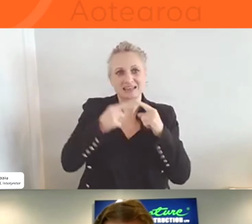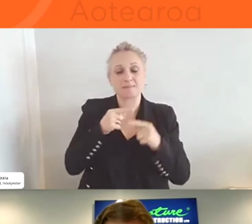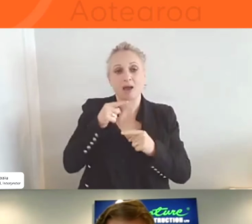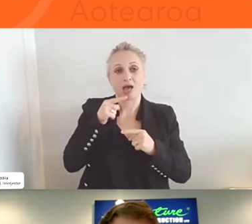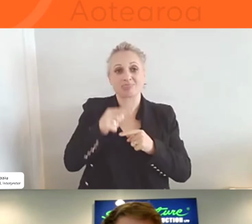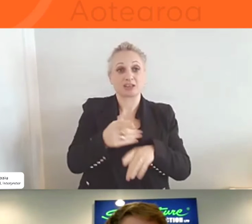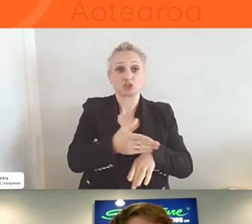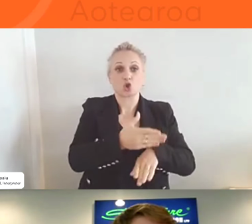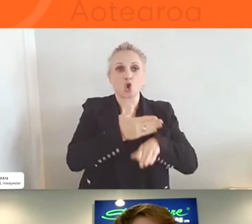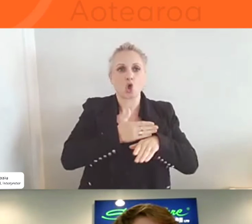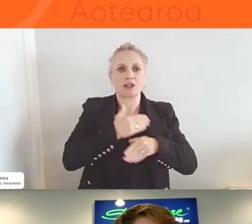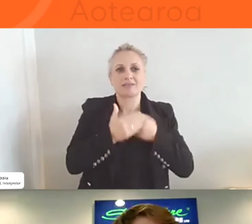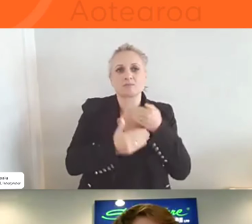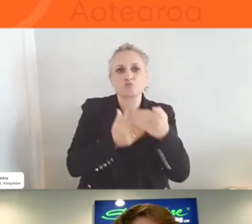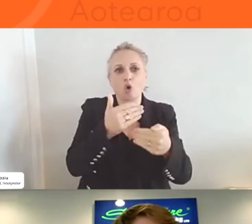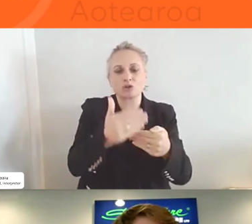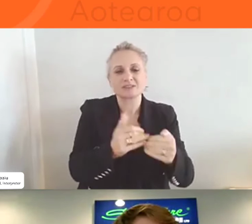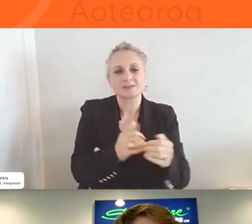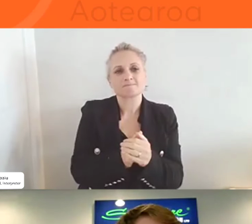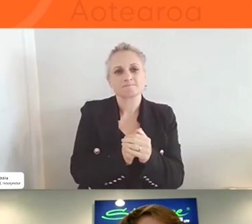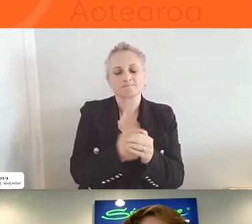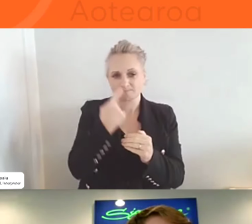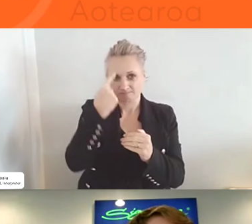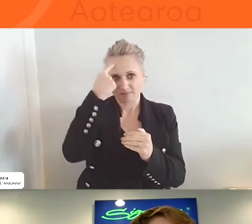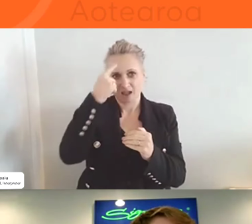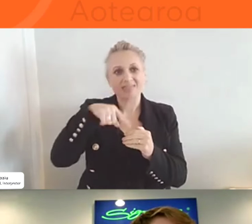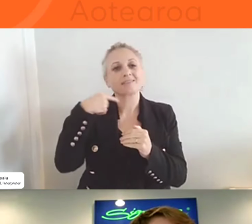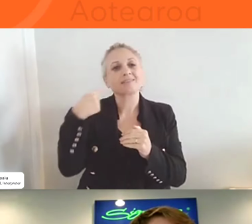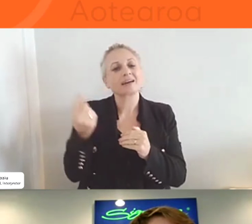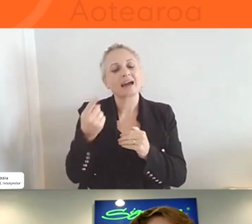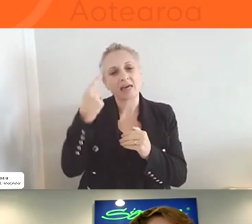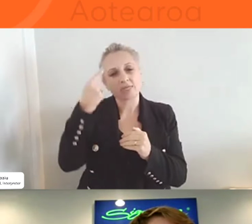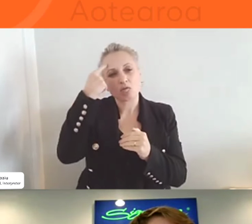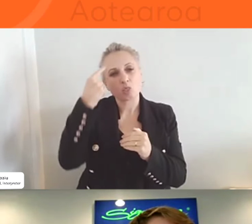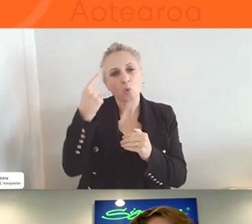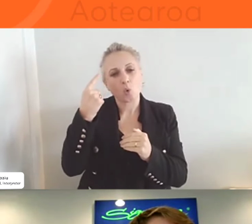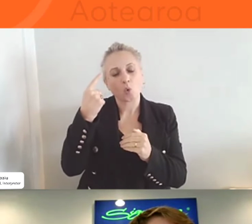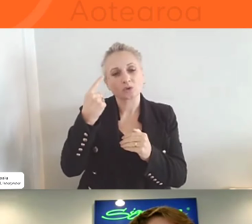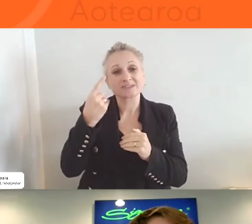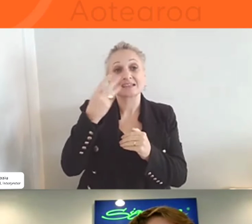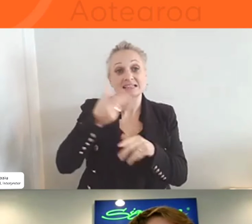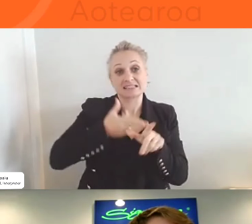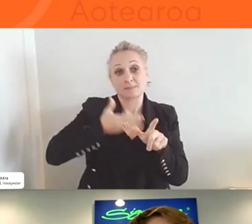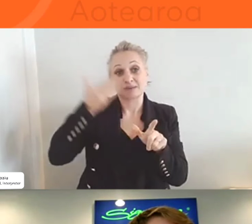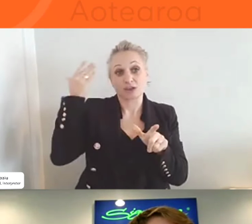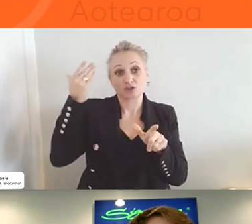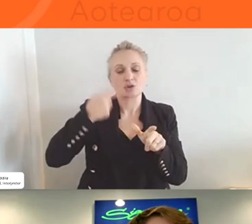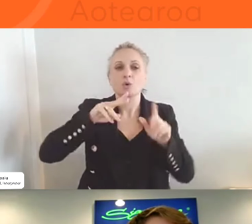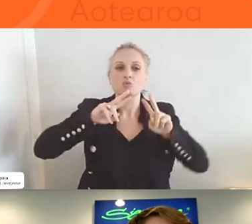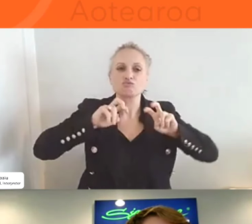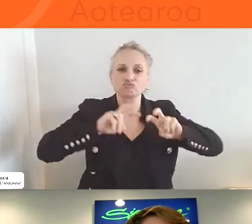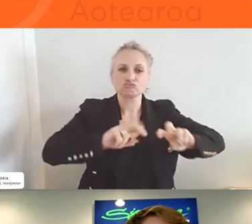there's a bunch of other considerations as well, with the research we did some years ago, there's some other things that haven't been talked